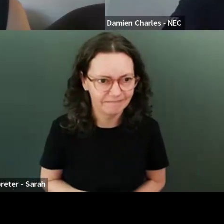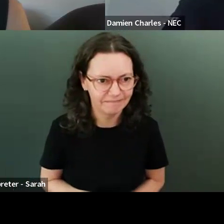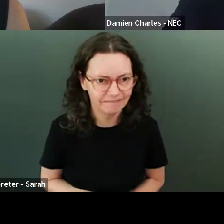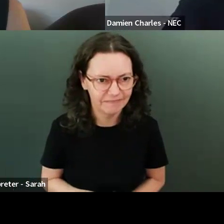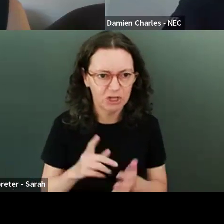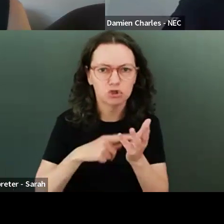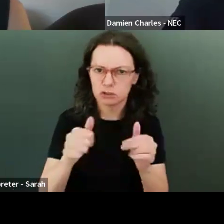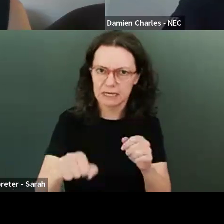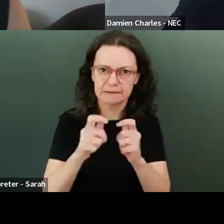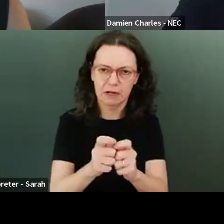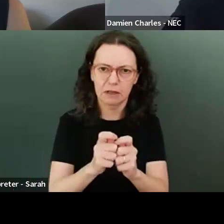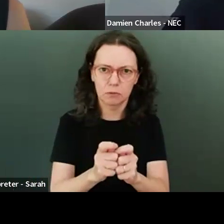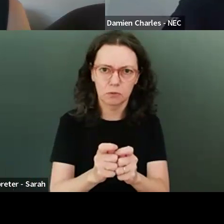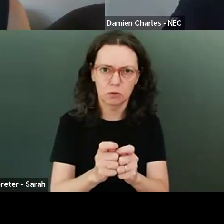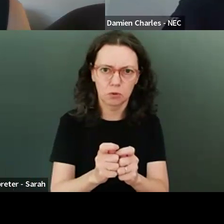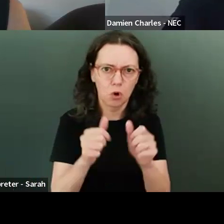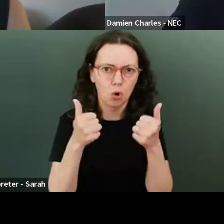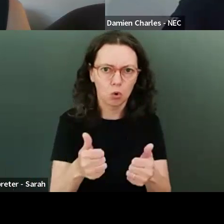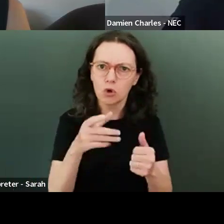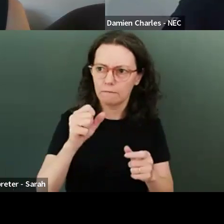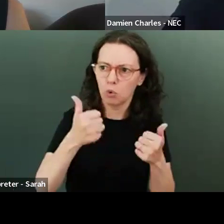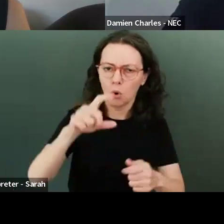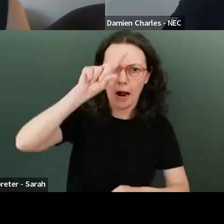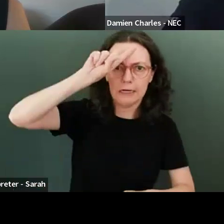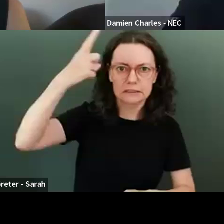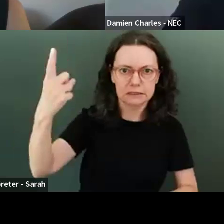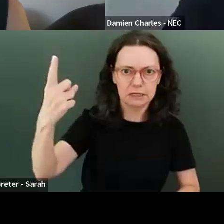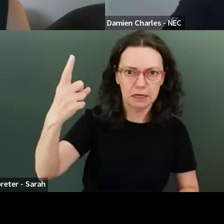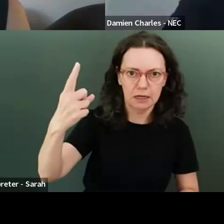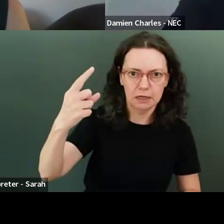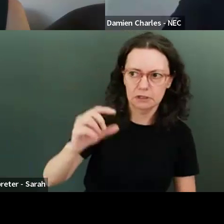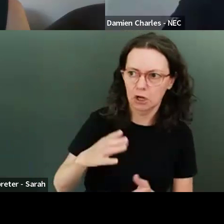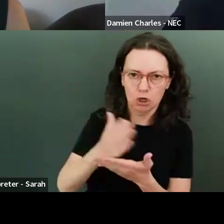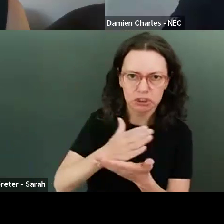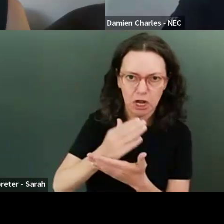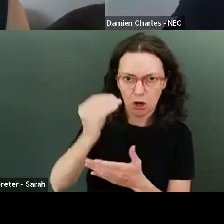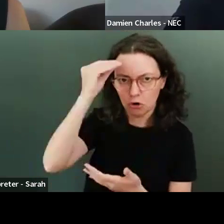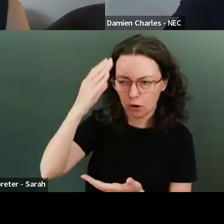valuable insights that